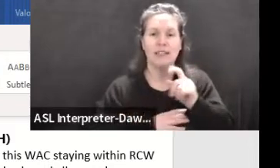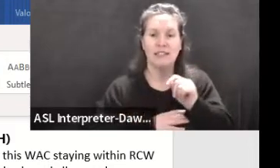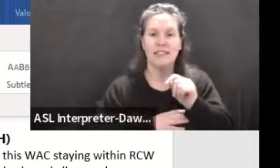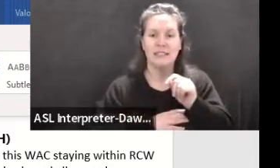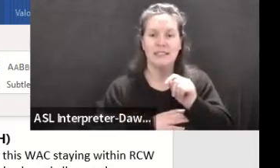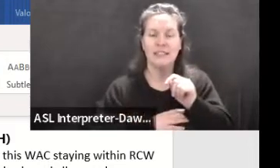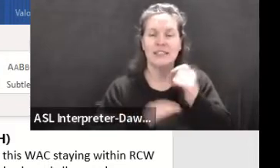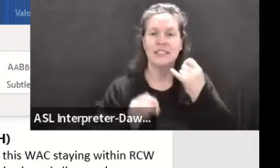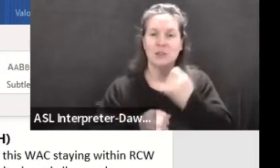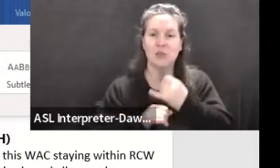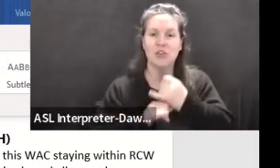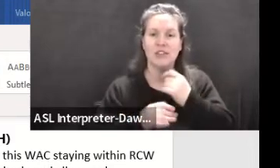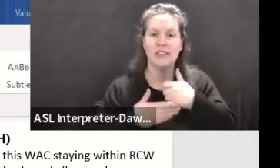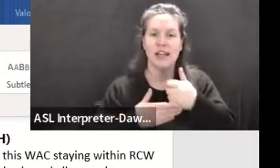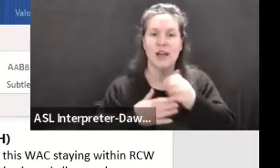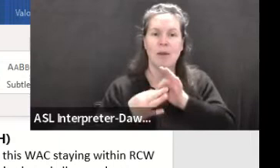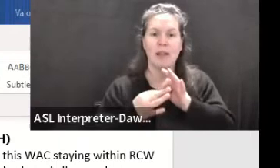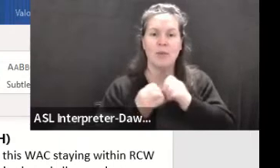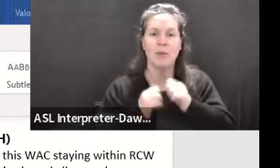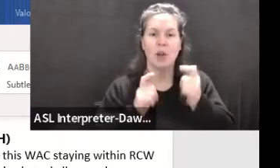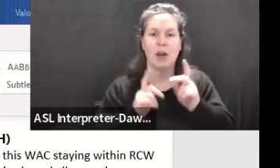with all people within the community or your department.